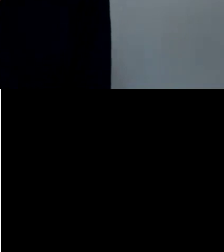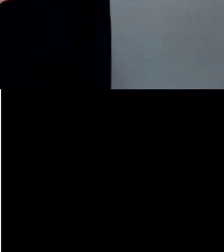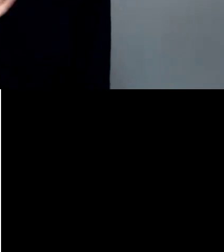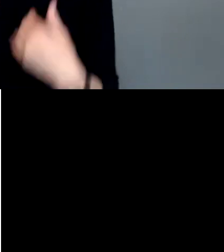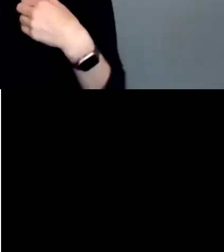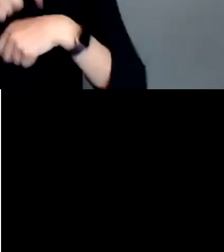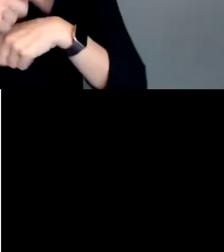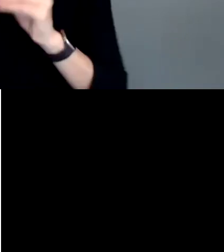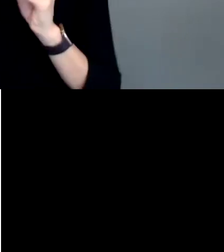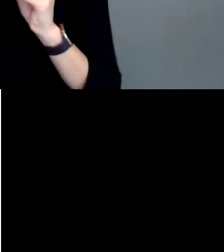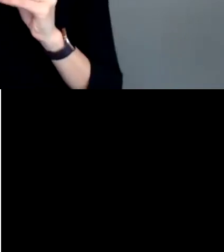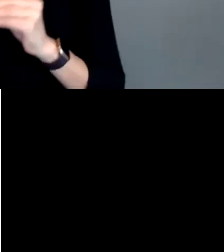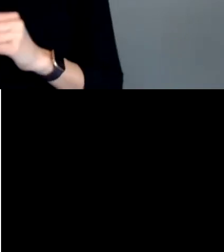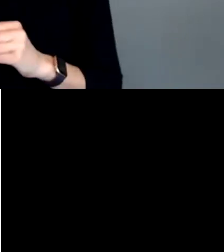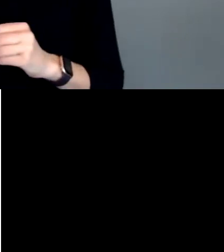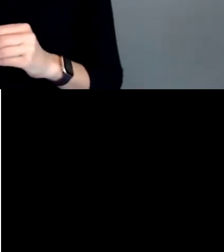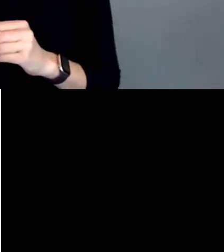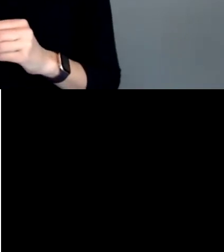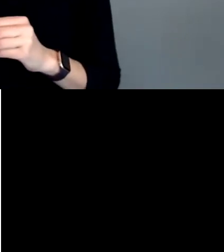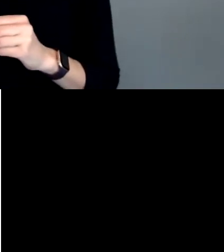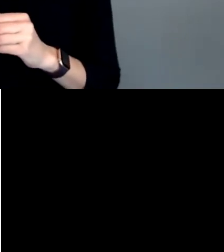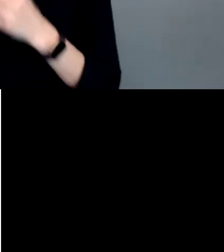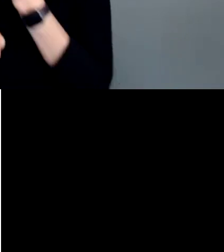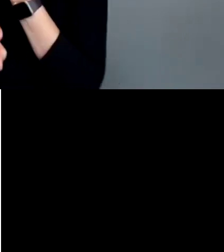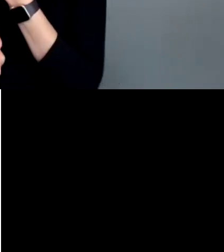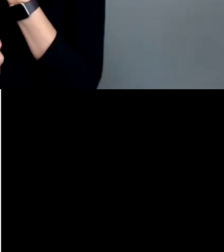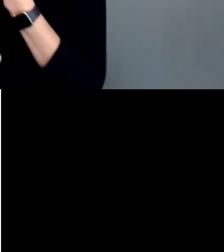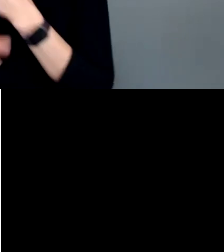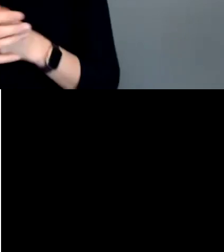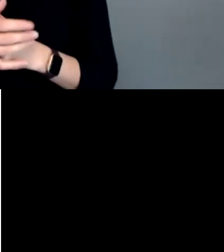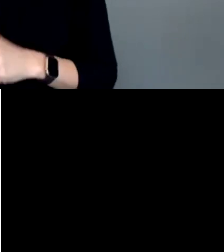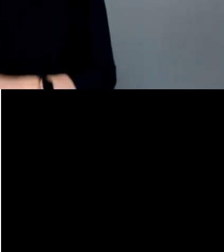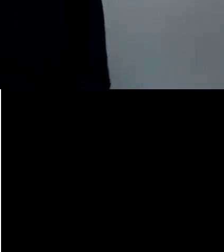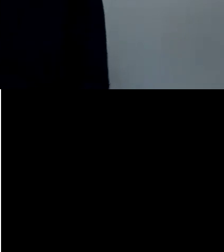more question that is in the chat. It says, Regarding